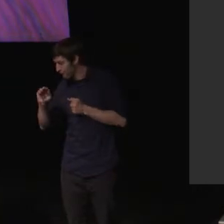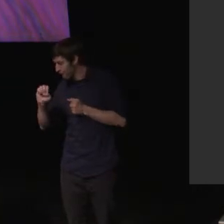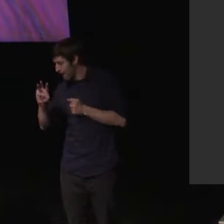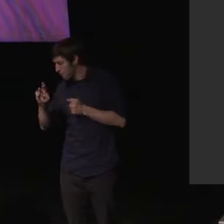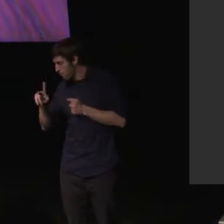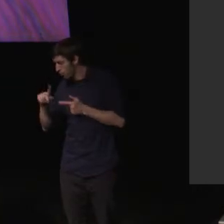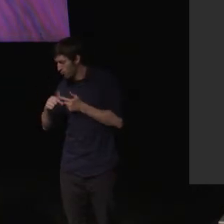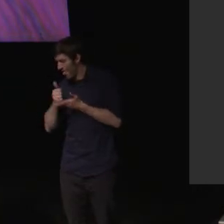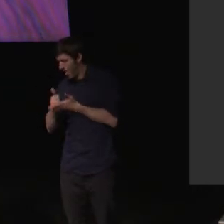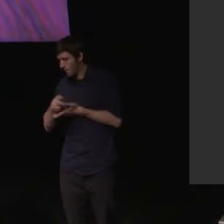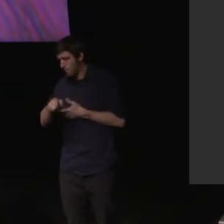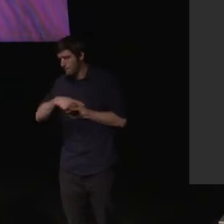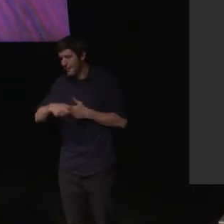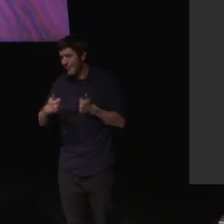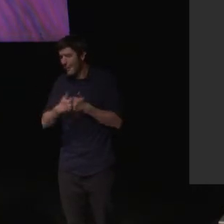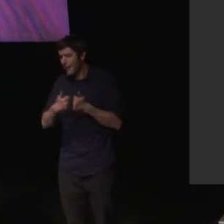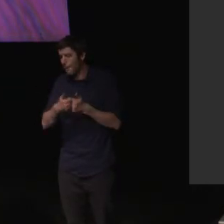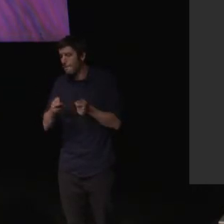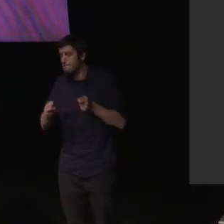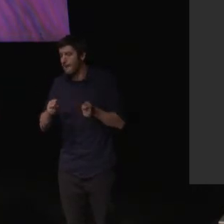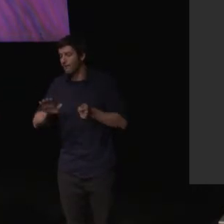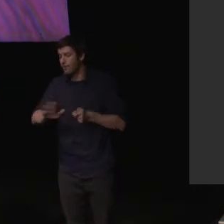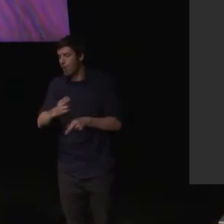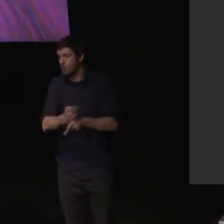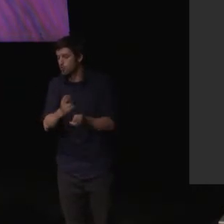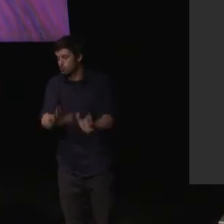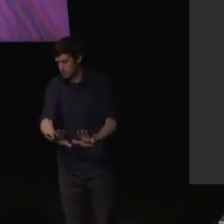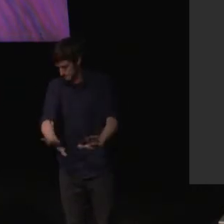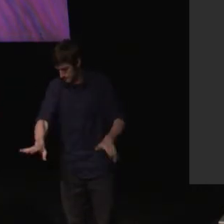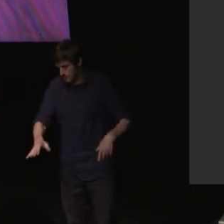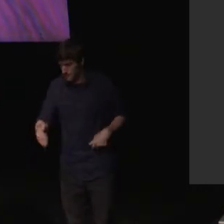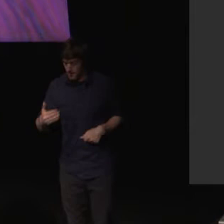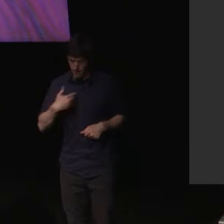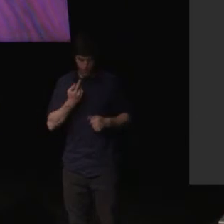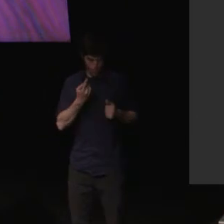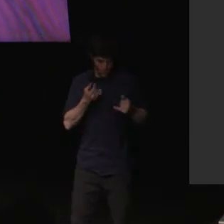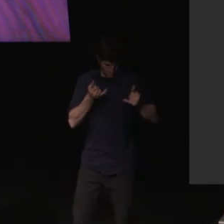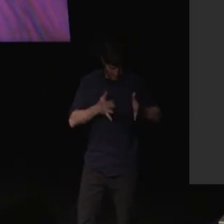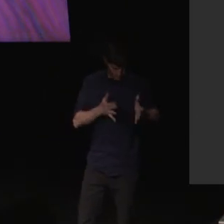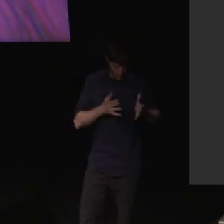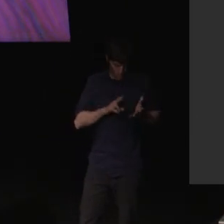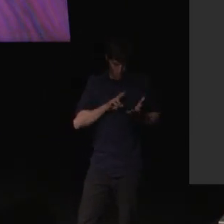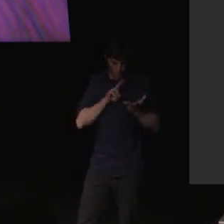So, you have a player, you log them in, you create a party, you join the user to the party,